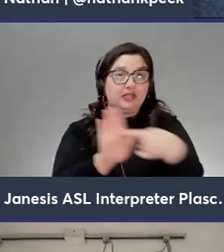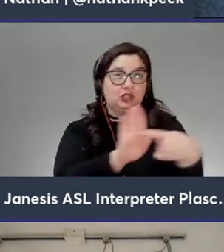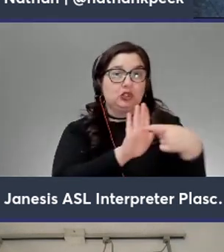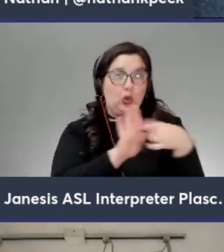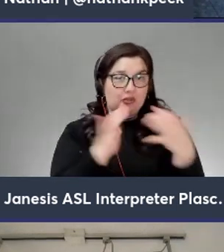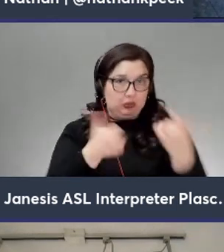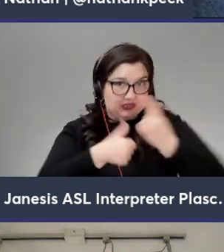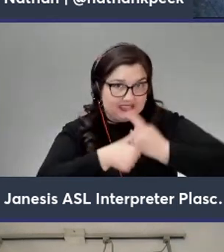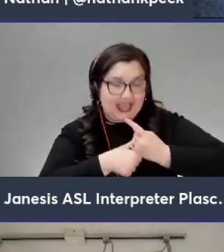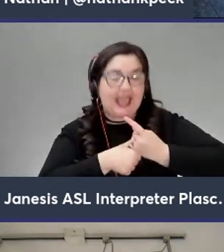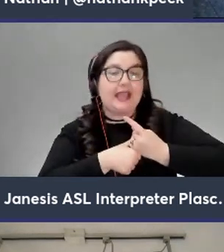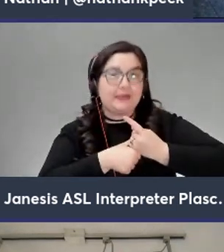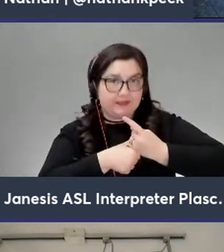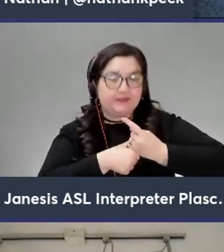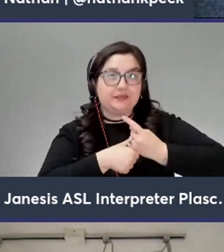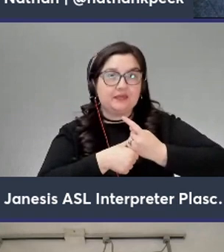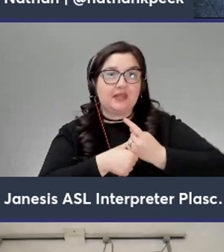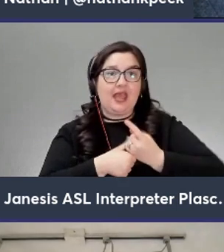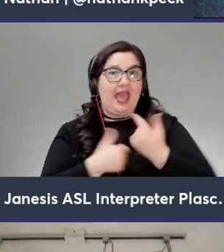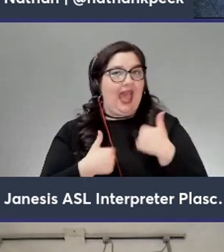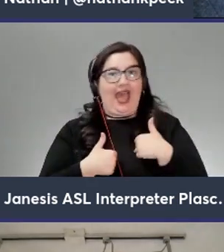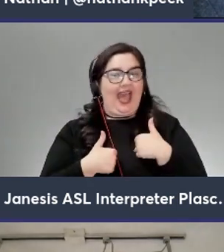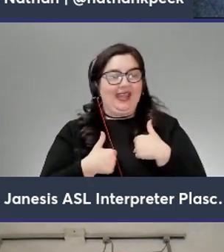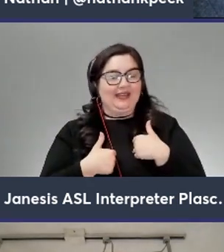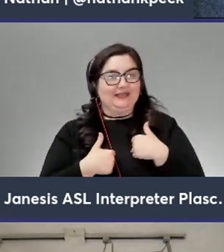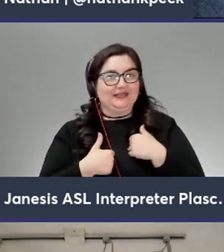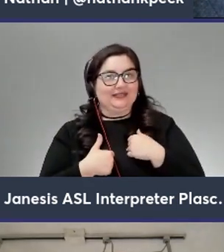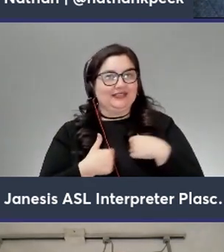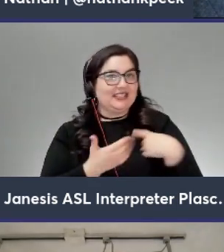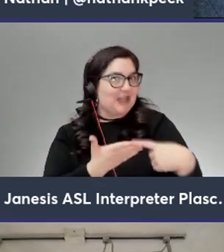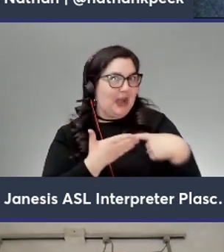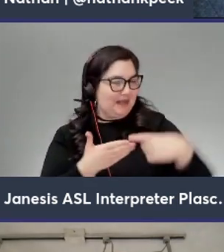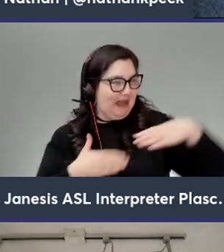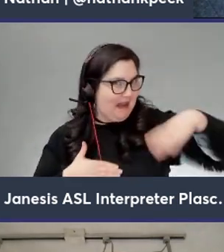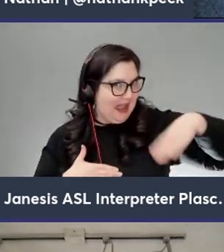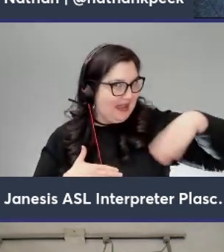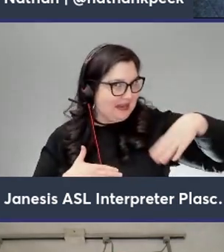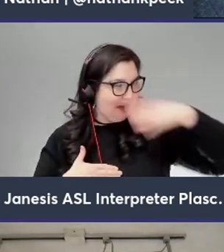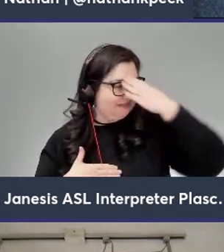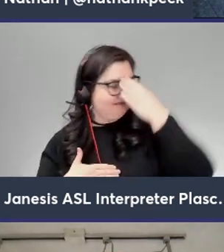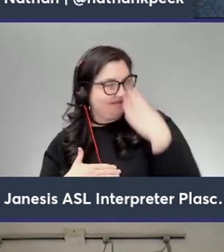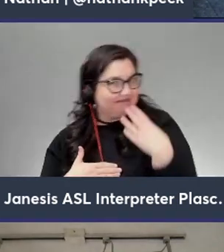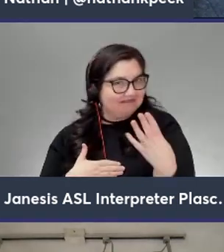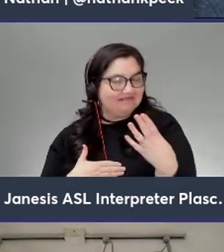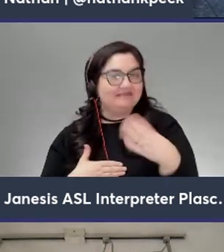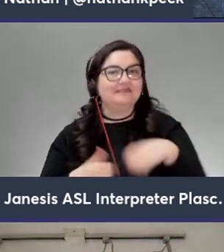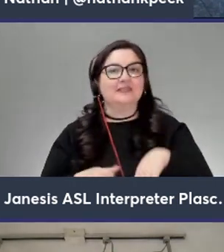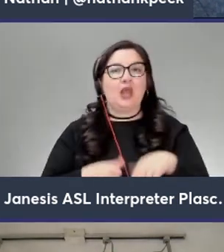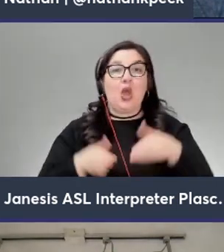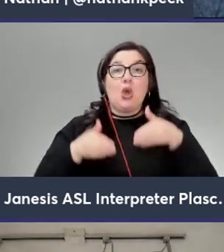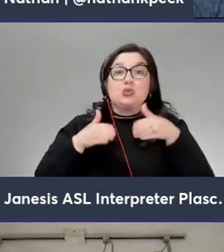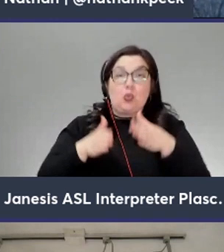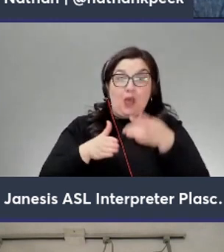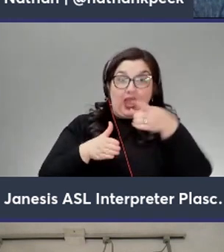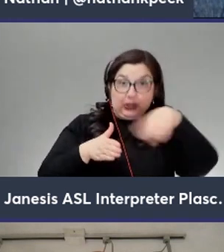is one that I actually haven't talked about yet, but it's a way that you can use